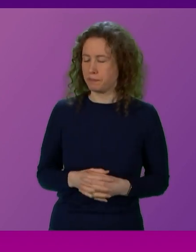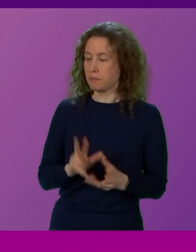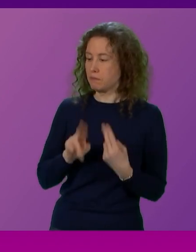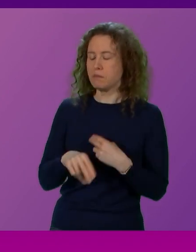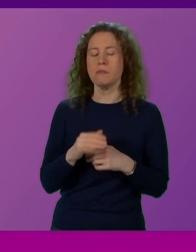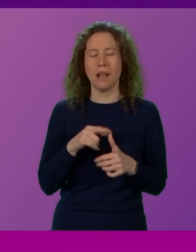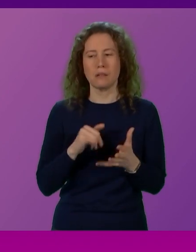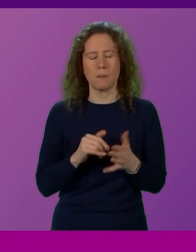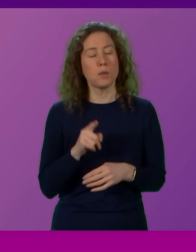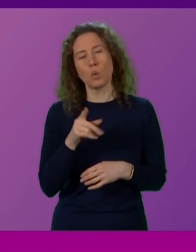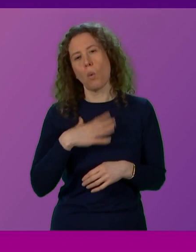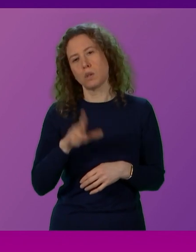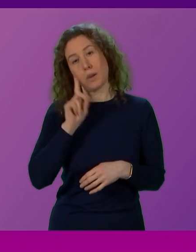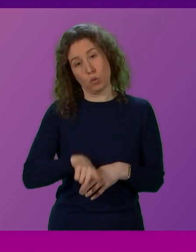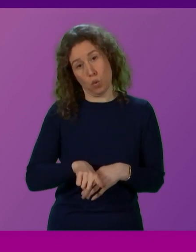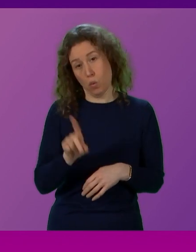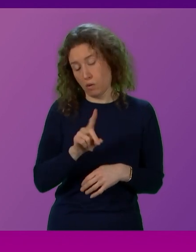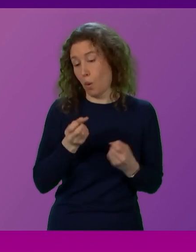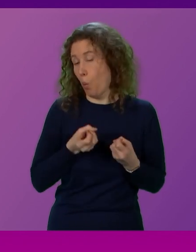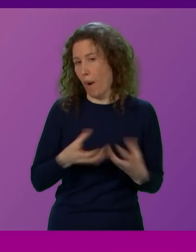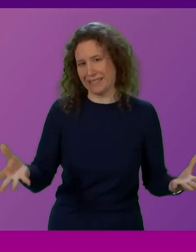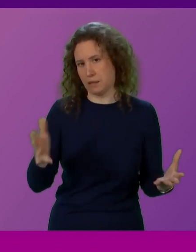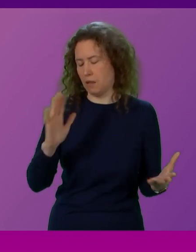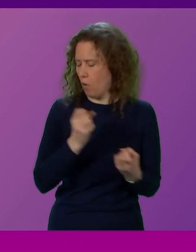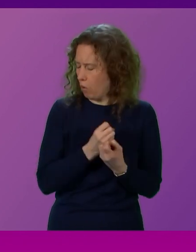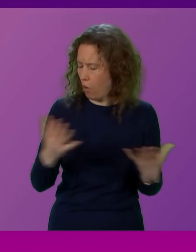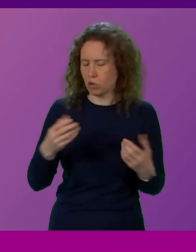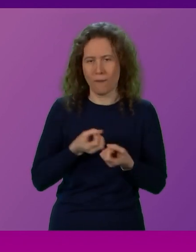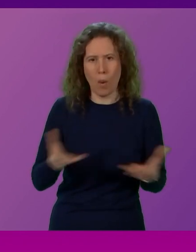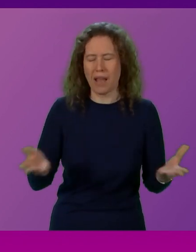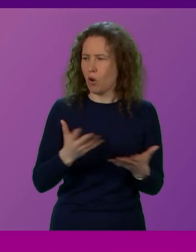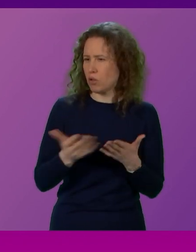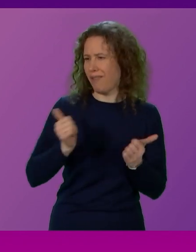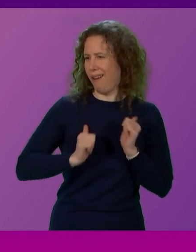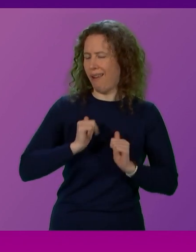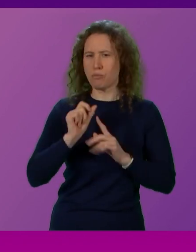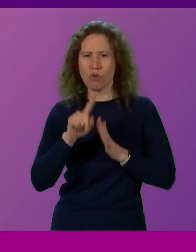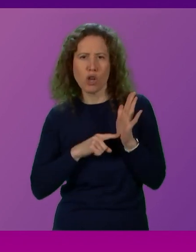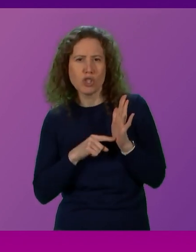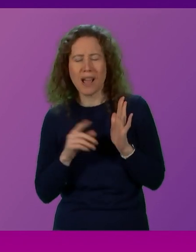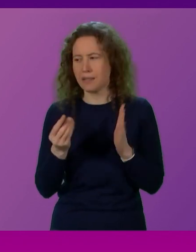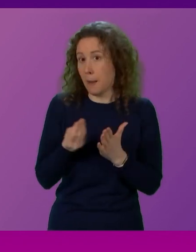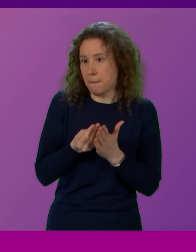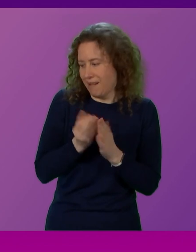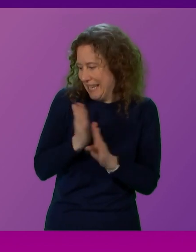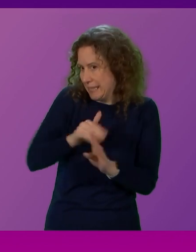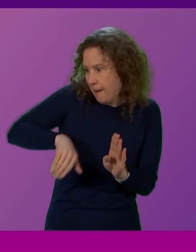The First Minister wants to ignore all this Government’s waste, the vanity projects and the money hidden behind the sofa for the deal with the Greens.